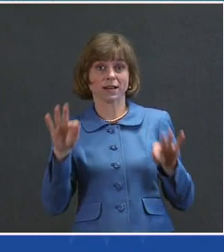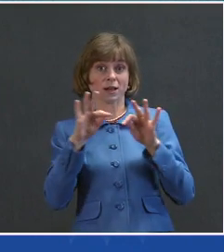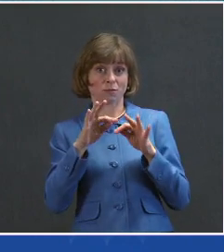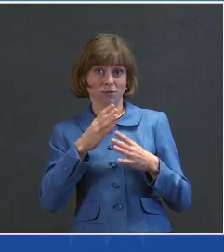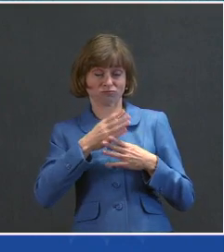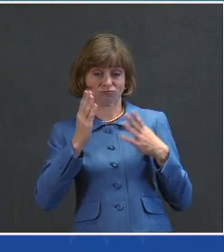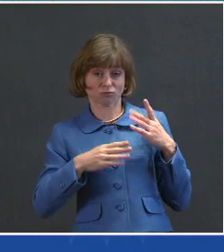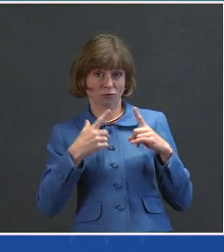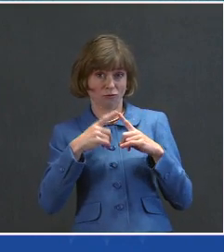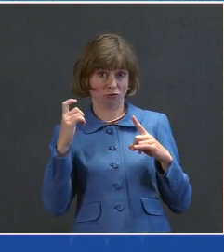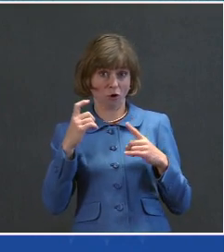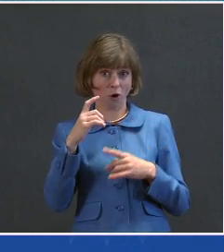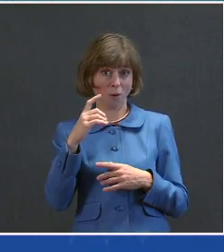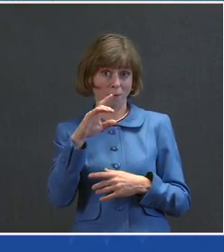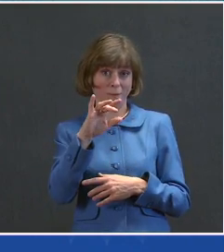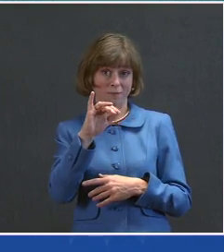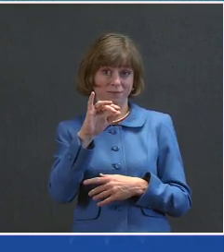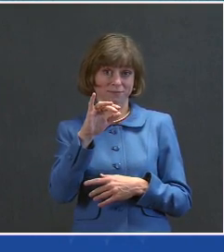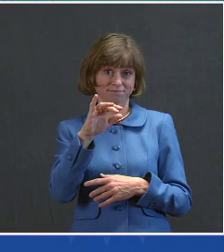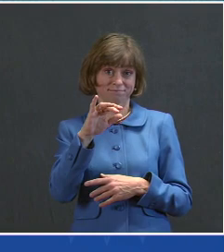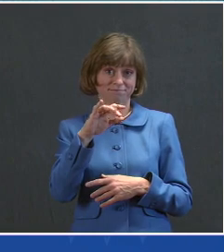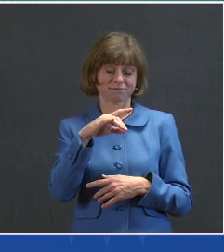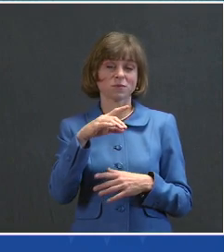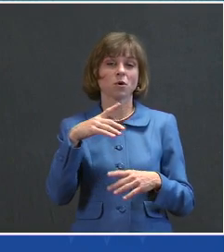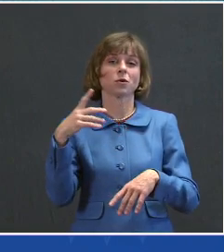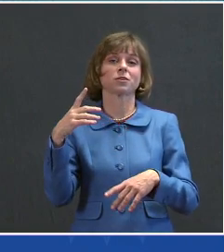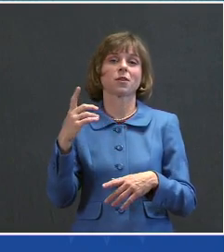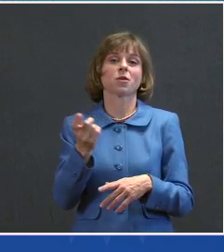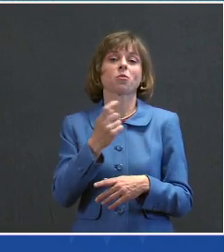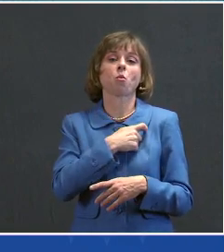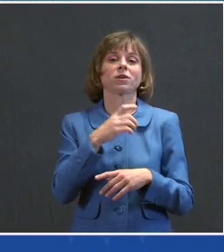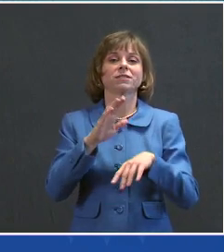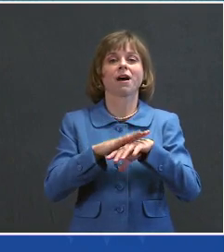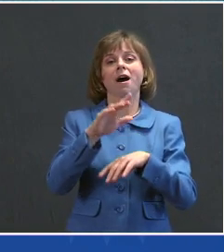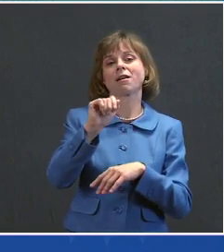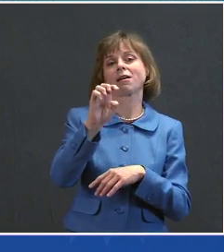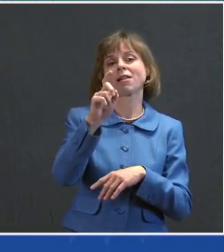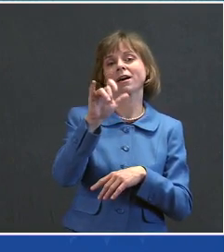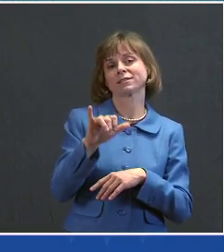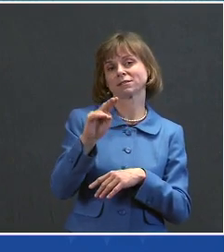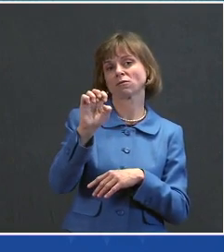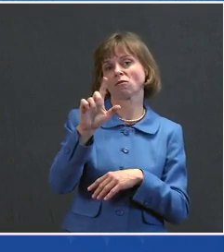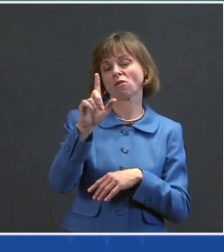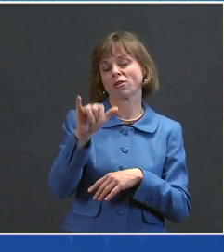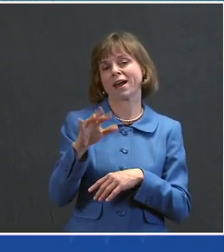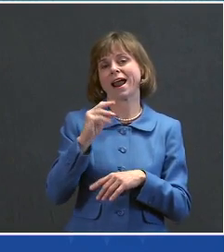on the poisoning of Aleksey Navalny, as well as measures to hold Russia accountable for this action.